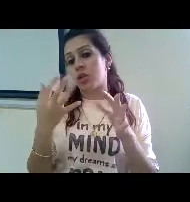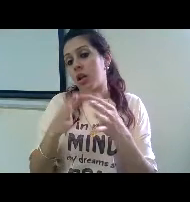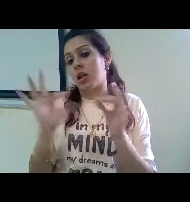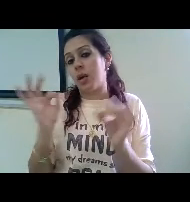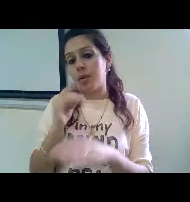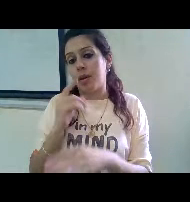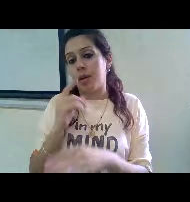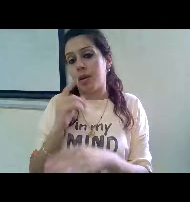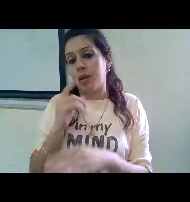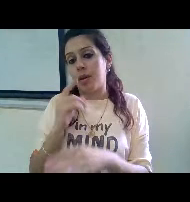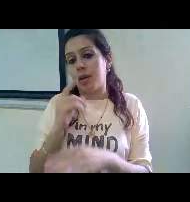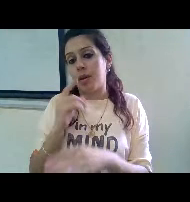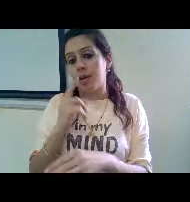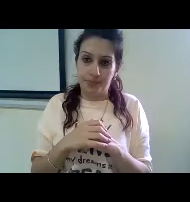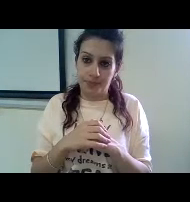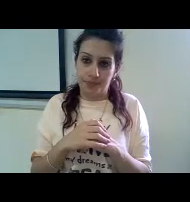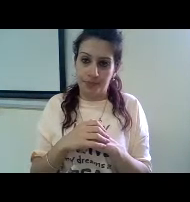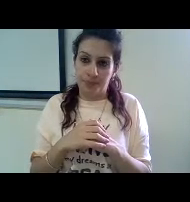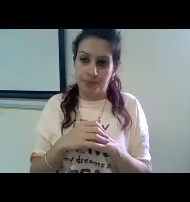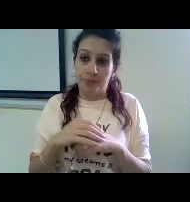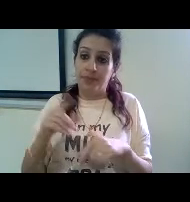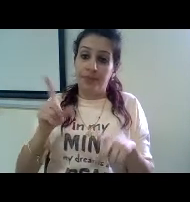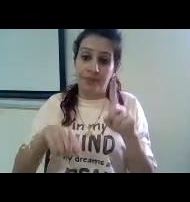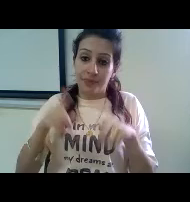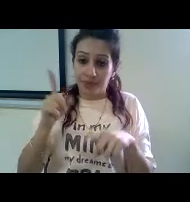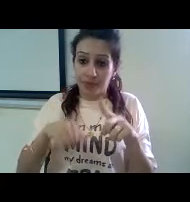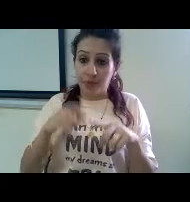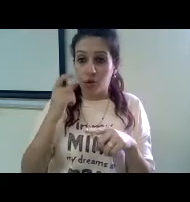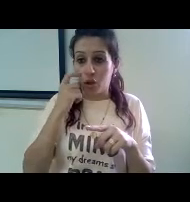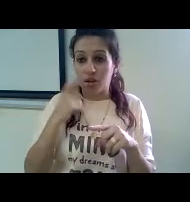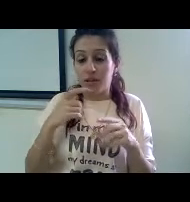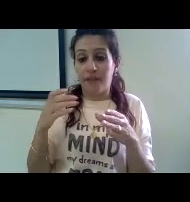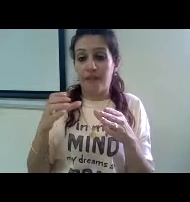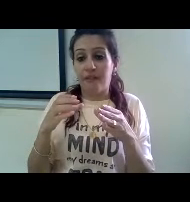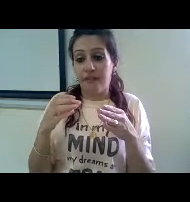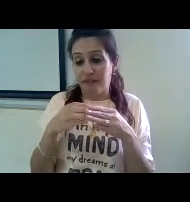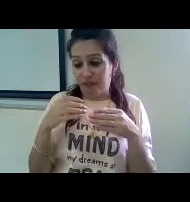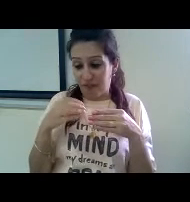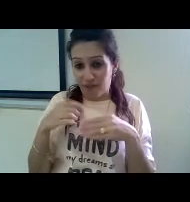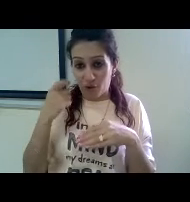There is a clear difference between inclusive education and other practices